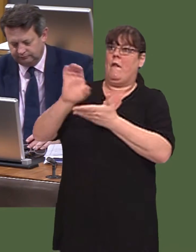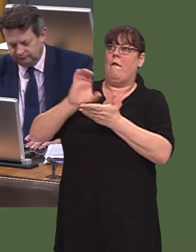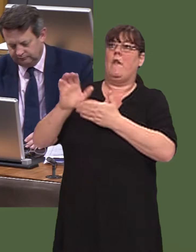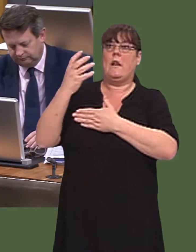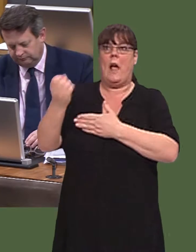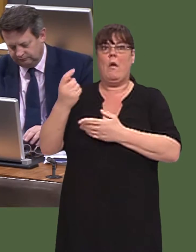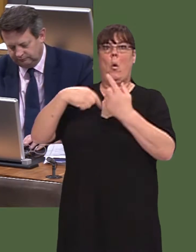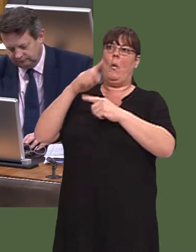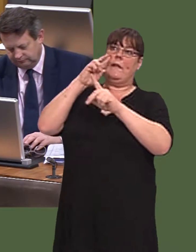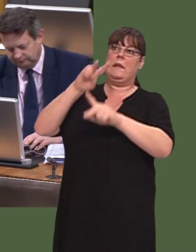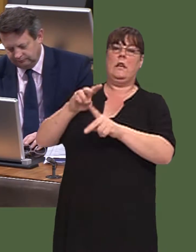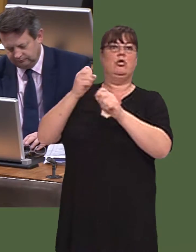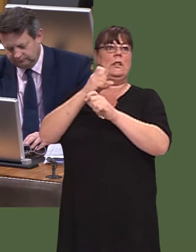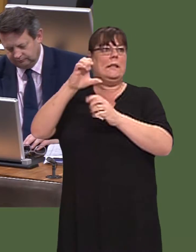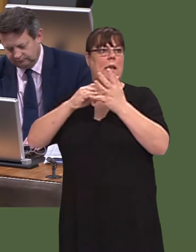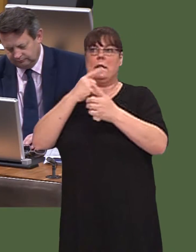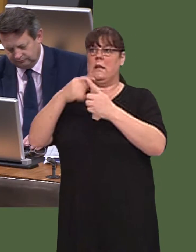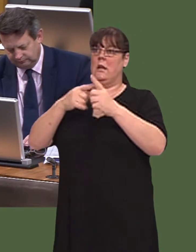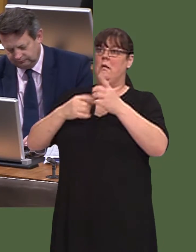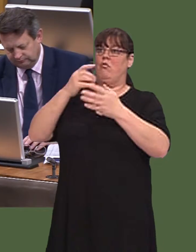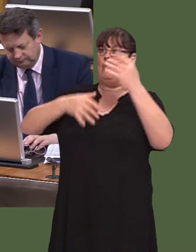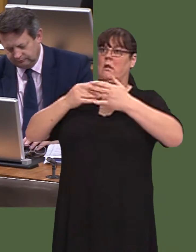properly; weíve seen an improvement in GCSE results; weíre seeing and improvement in